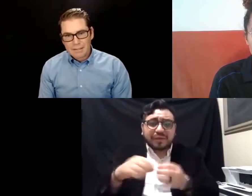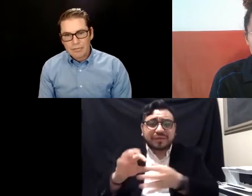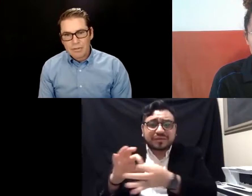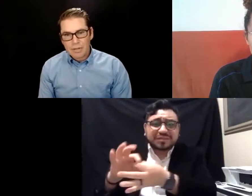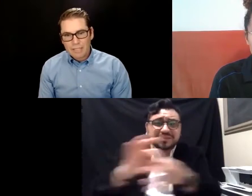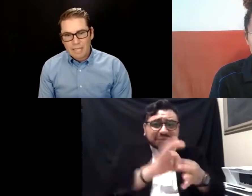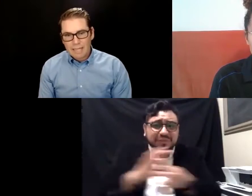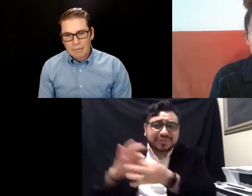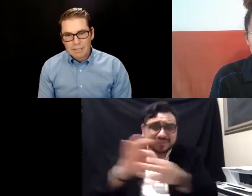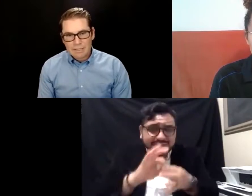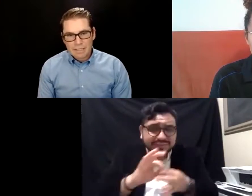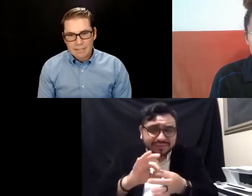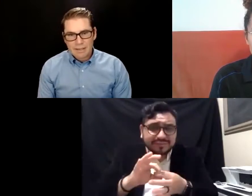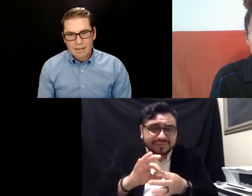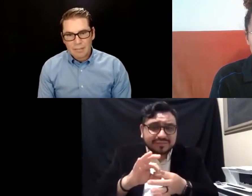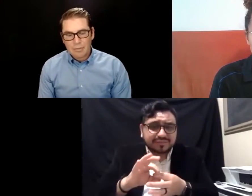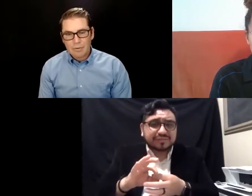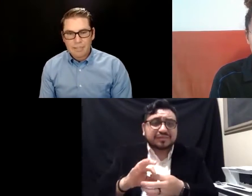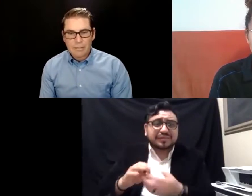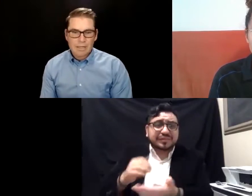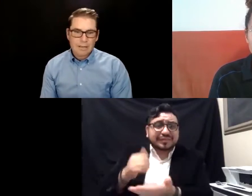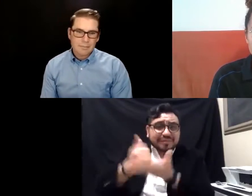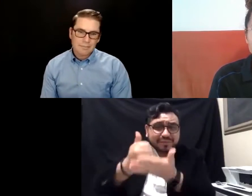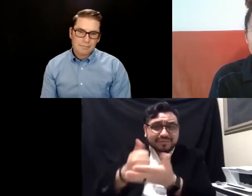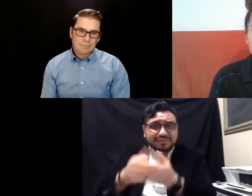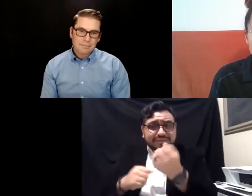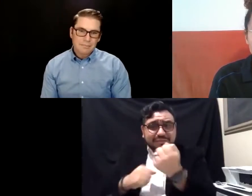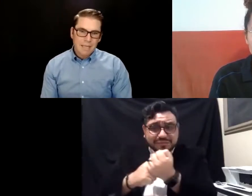So if you know sign language, it promotes unity.